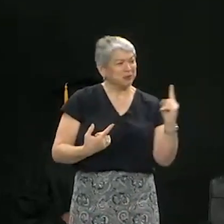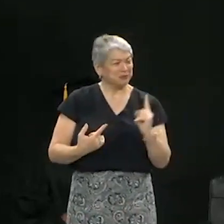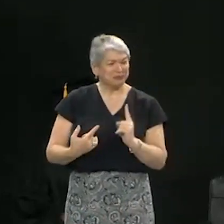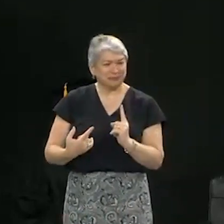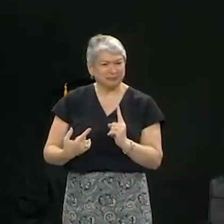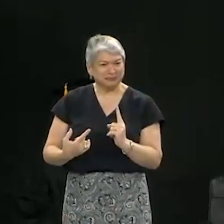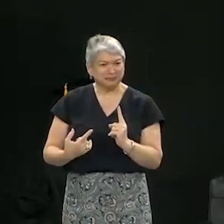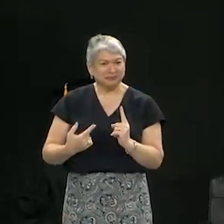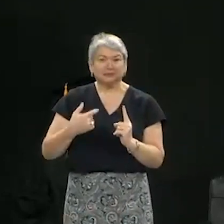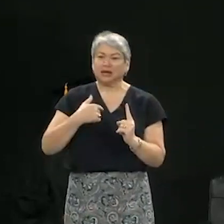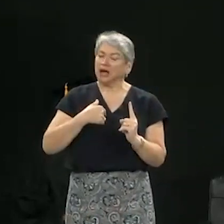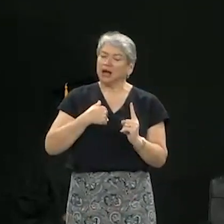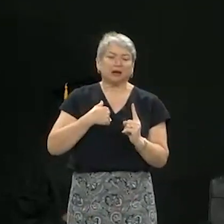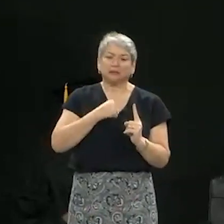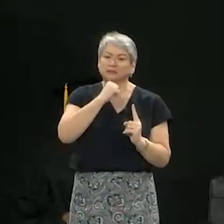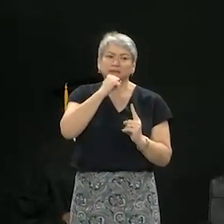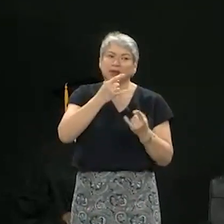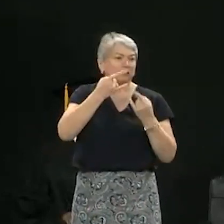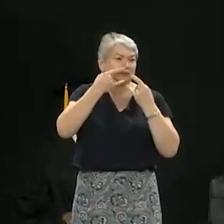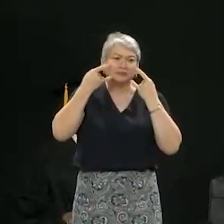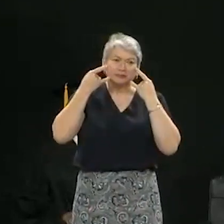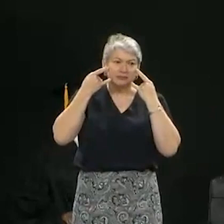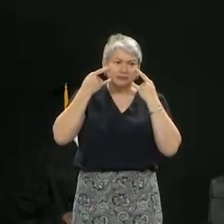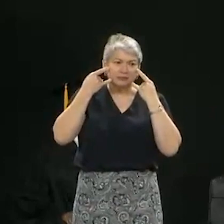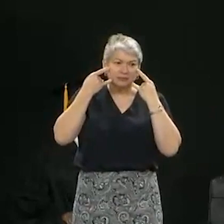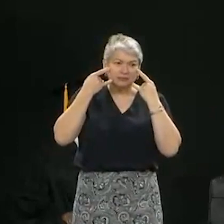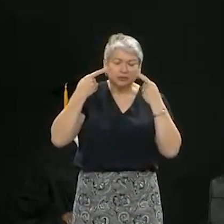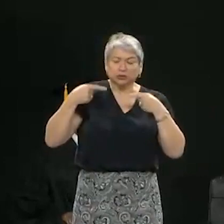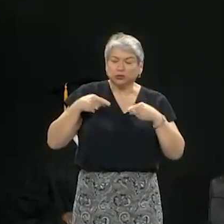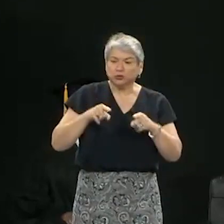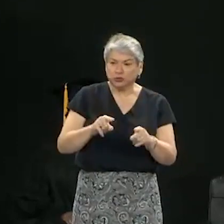I will not be wearing my face covering during this process,